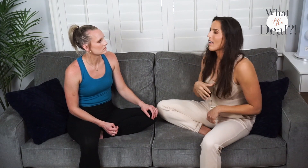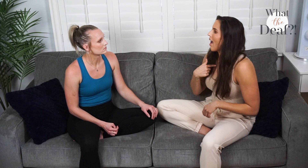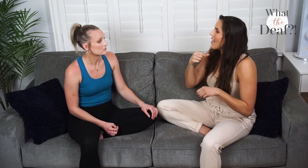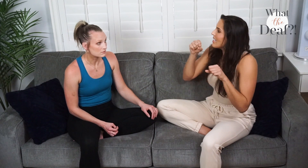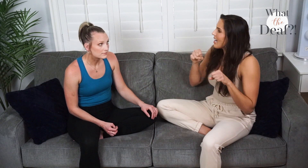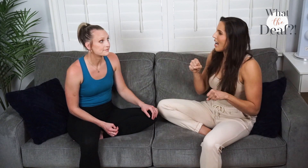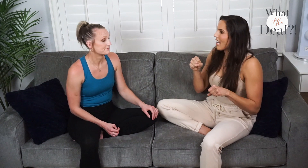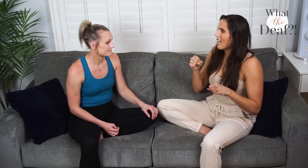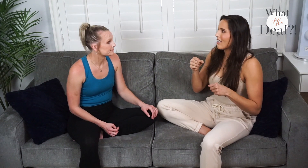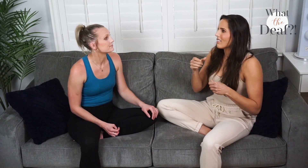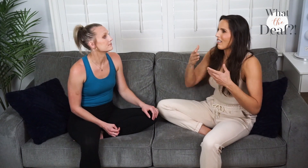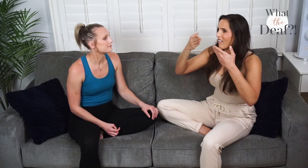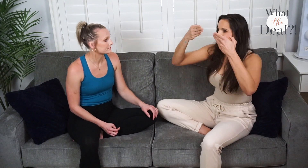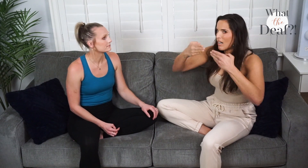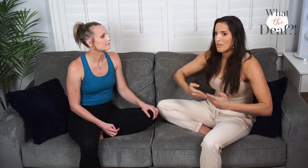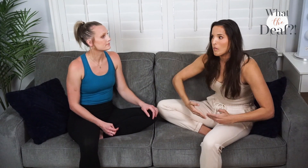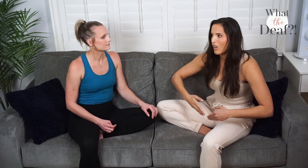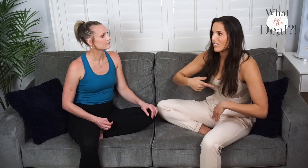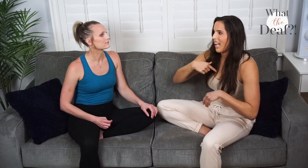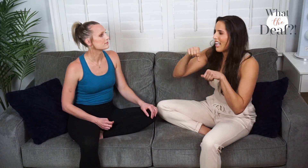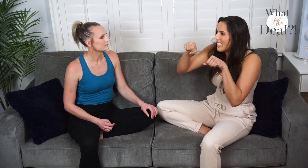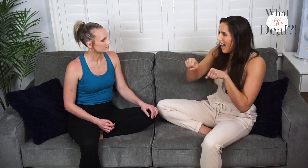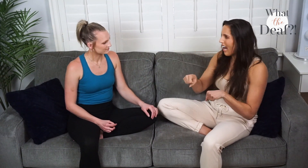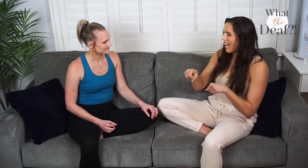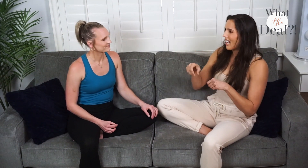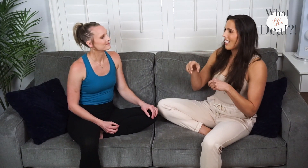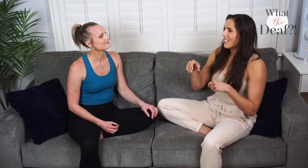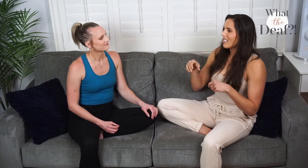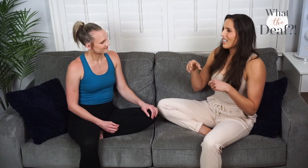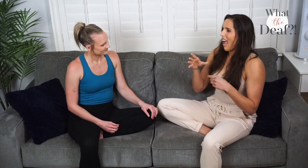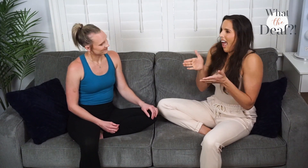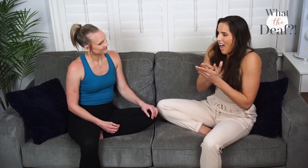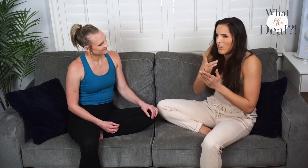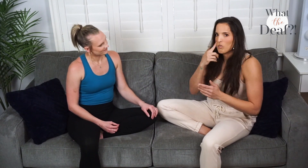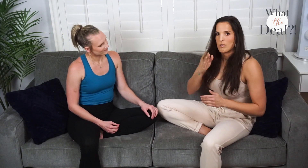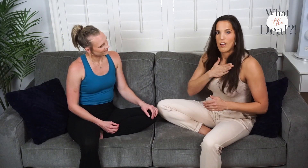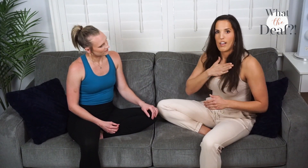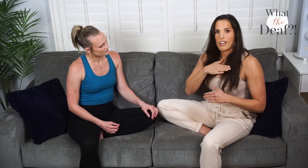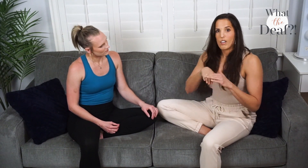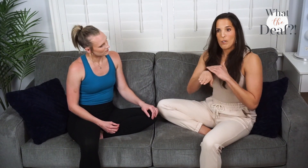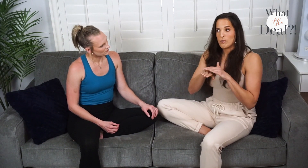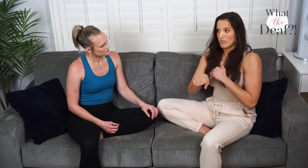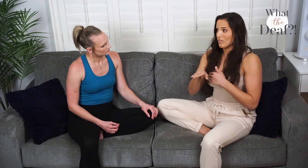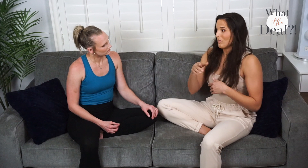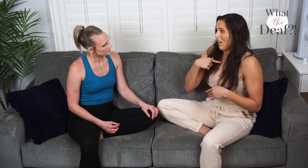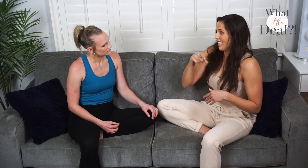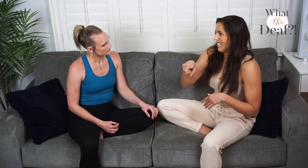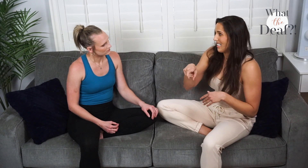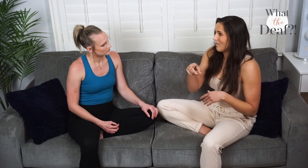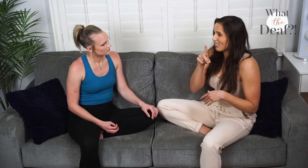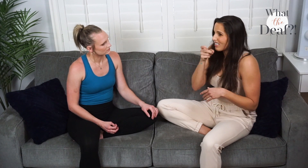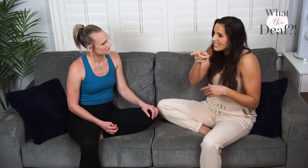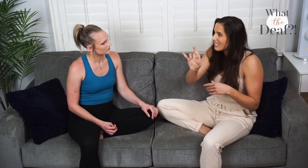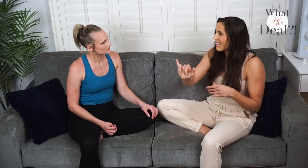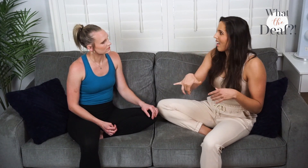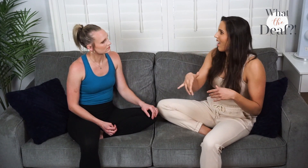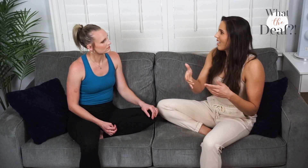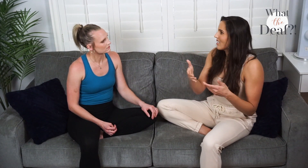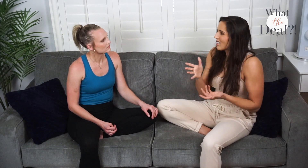I can let down my walls, I can ask for my accommodations that I need because he did that.